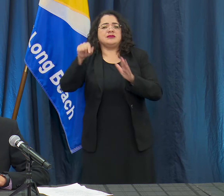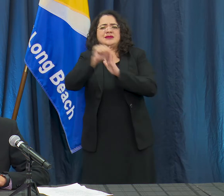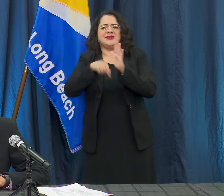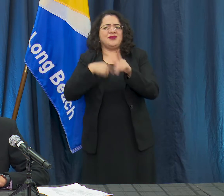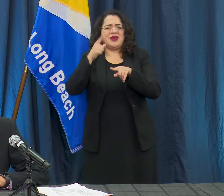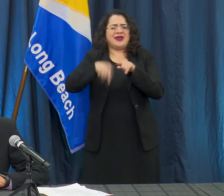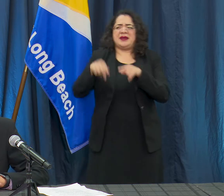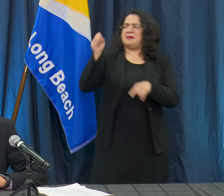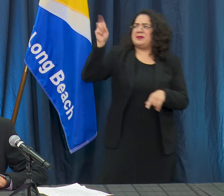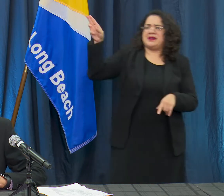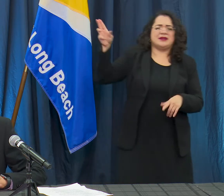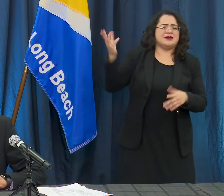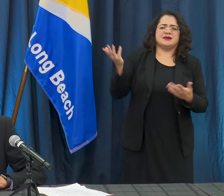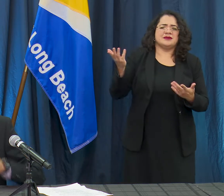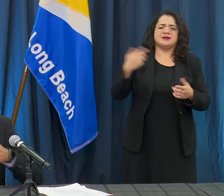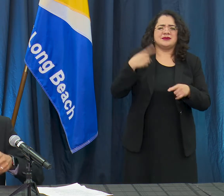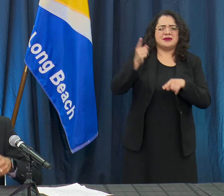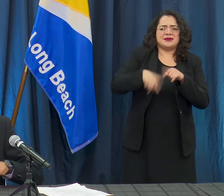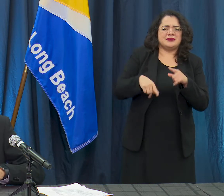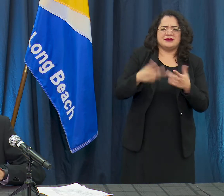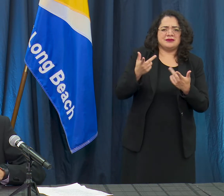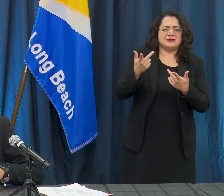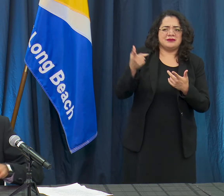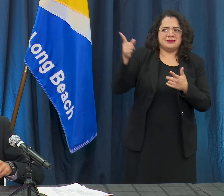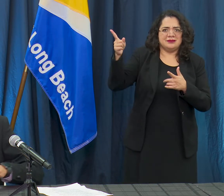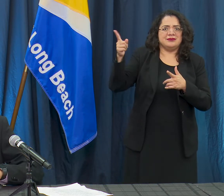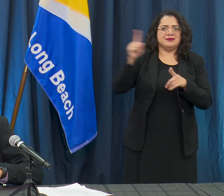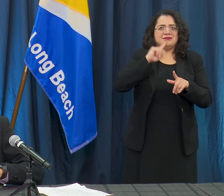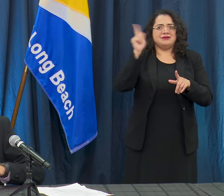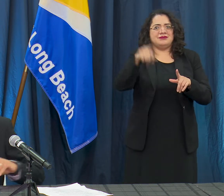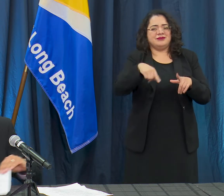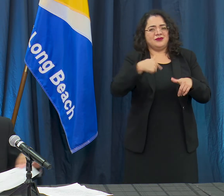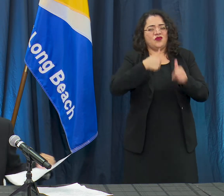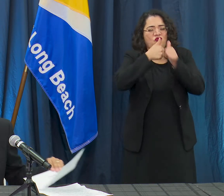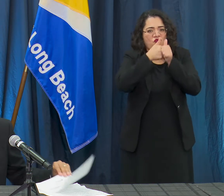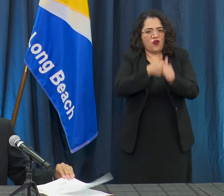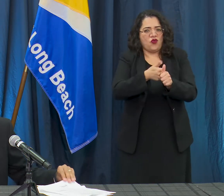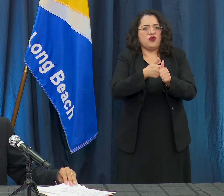moving forward through stage two which is now where we're currently at today. So